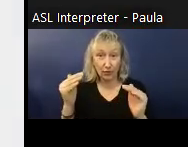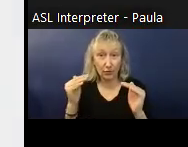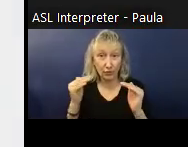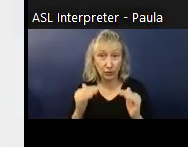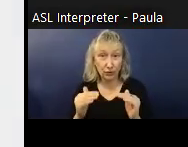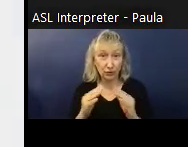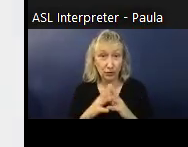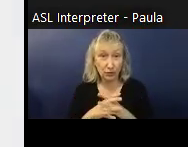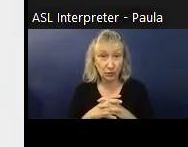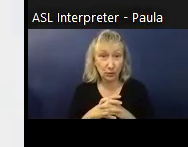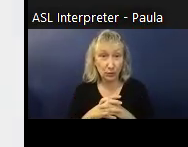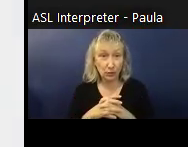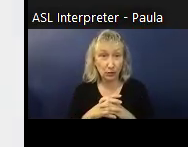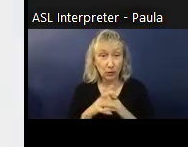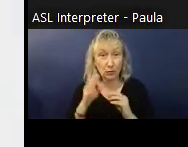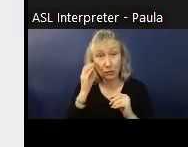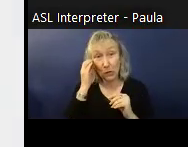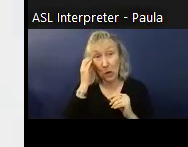This section was renumbered.